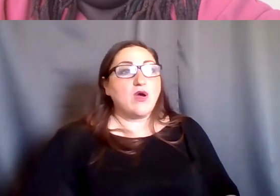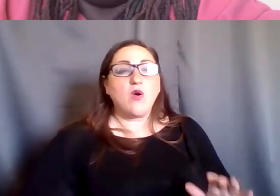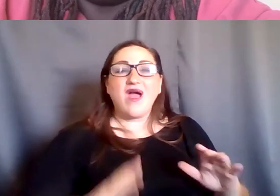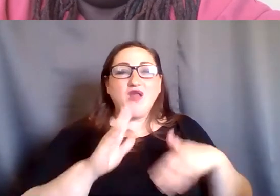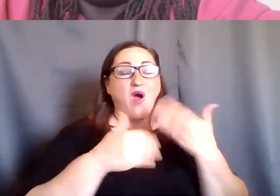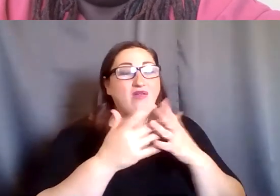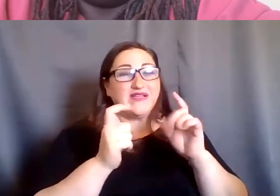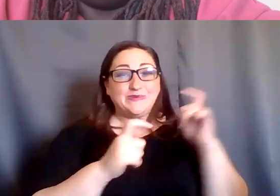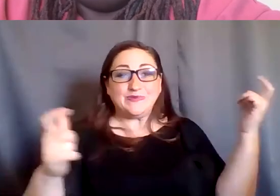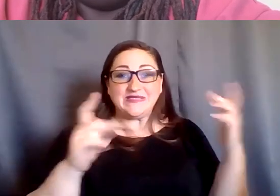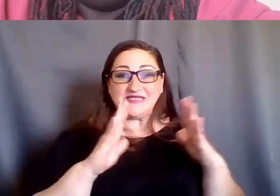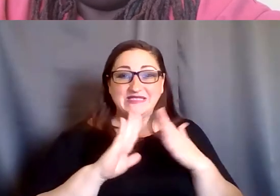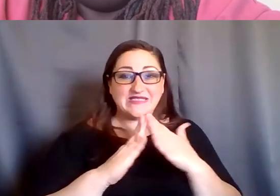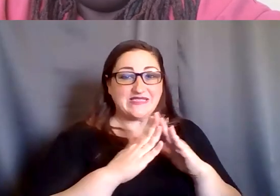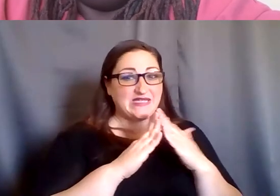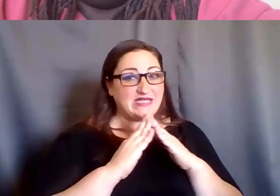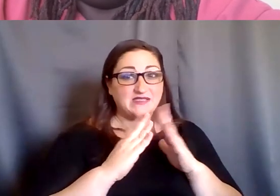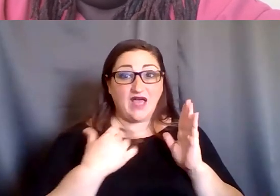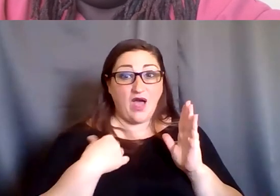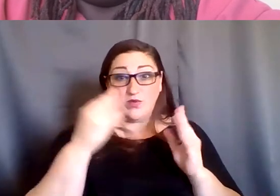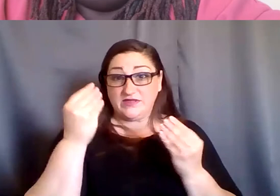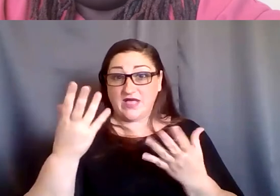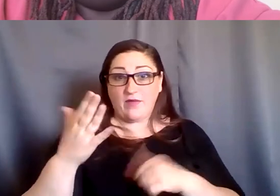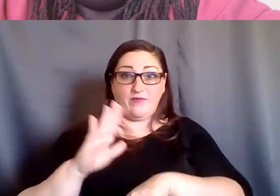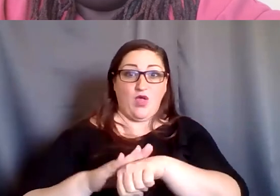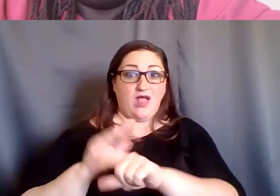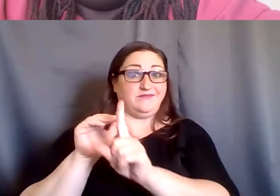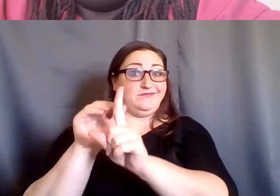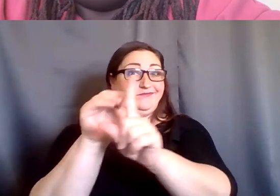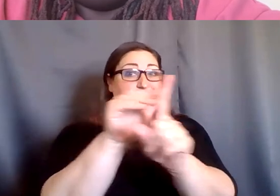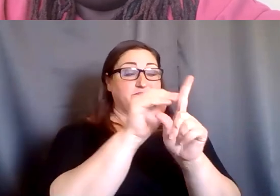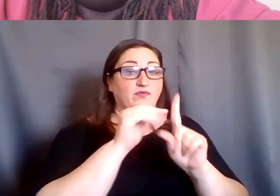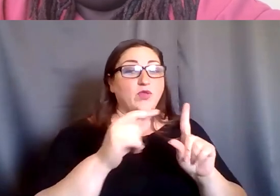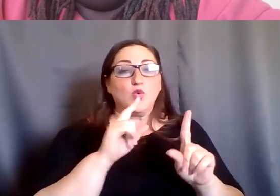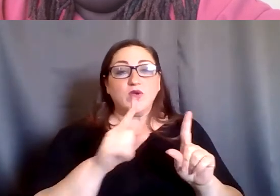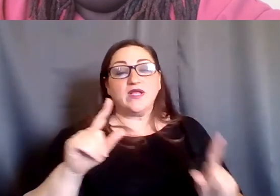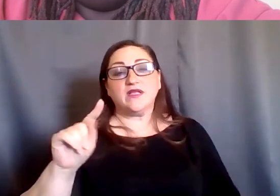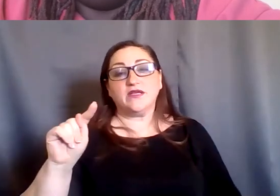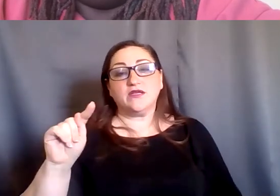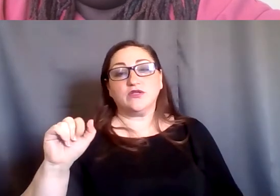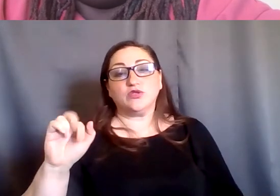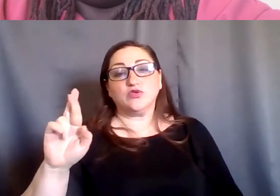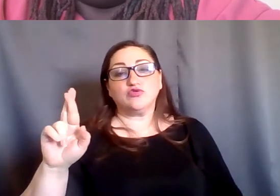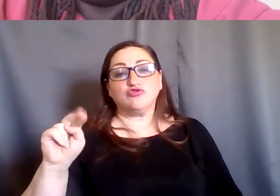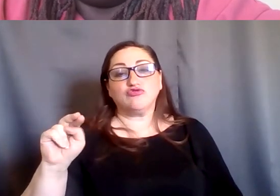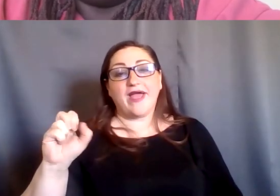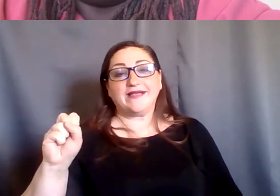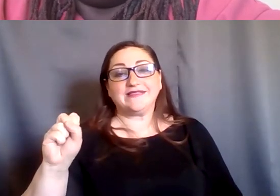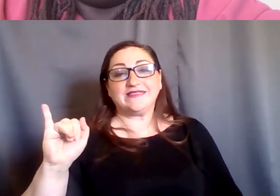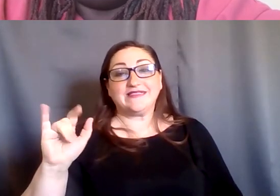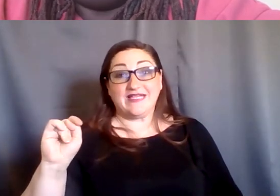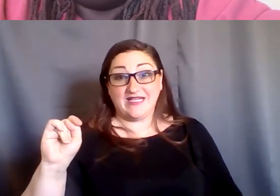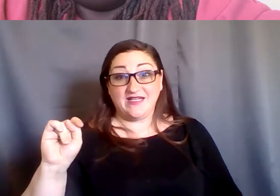to start lobbying their local transit authorities to increase those transportation budgets.